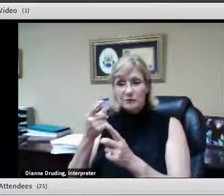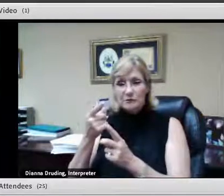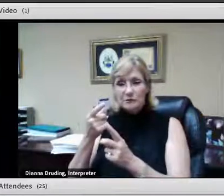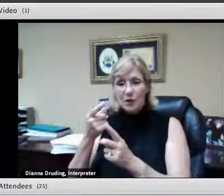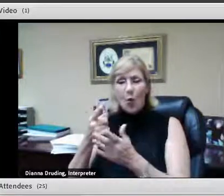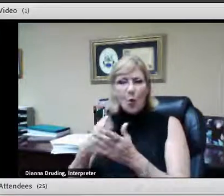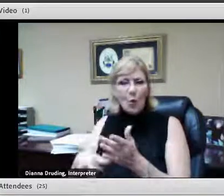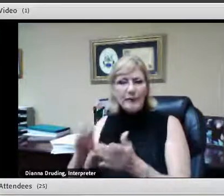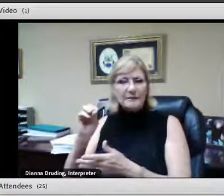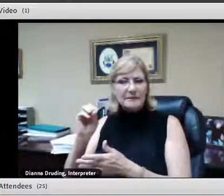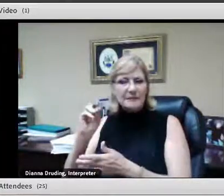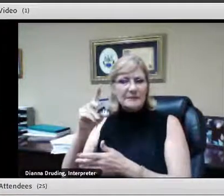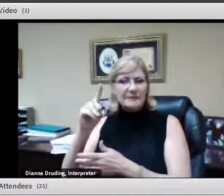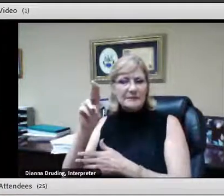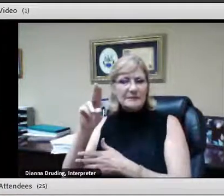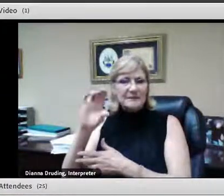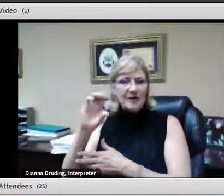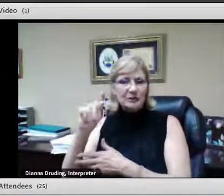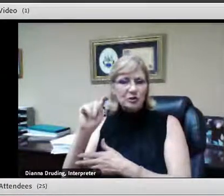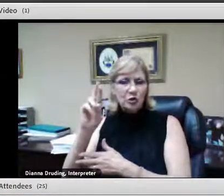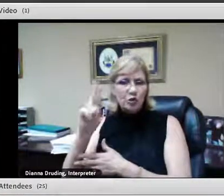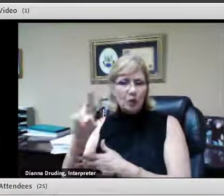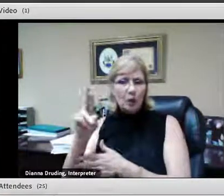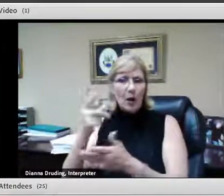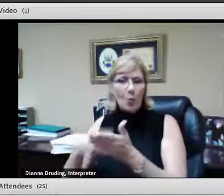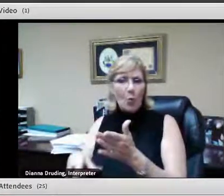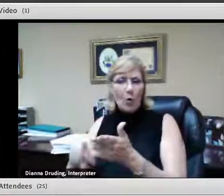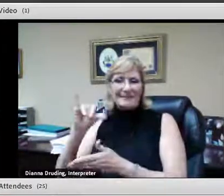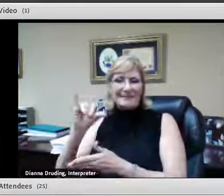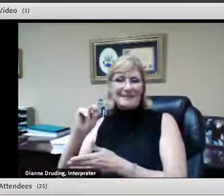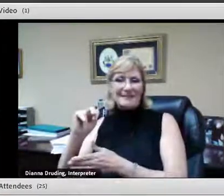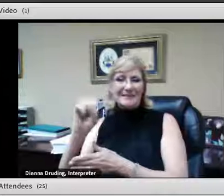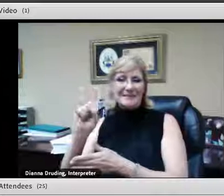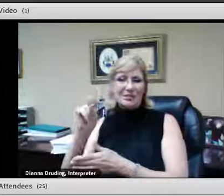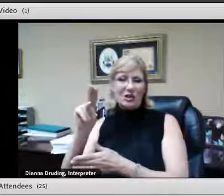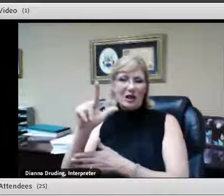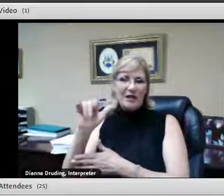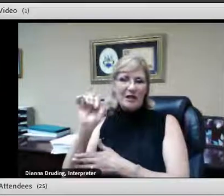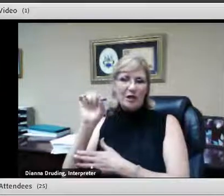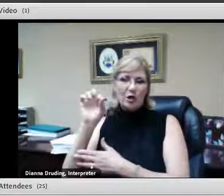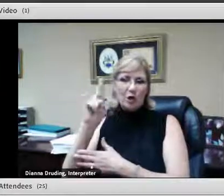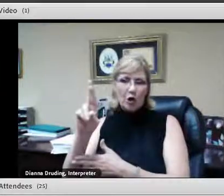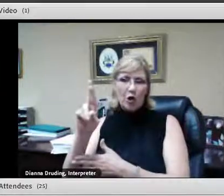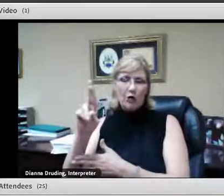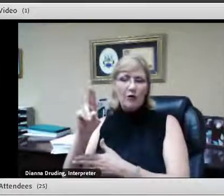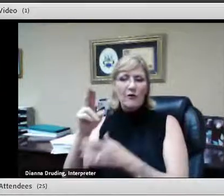and what is an insulator for electricity. And then you can go nuts with this.